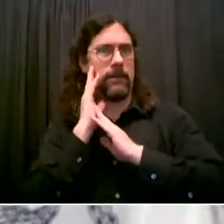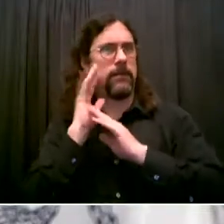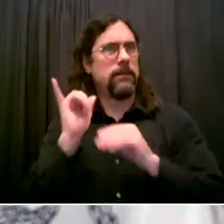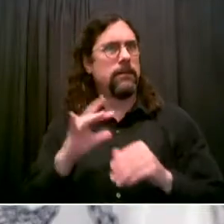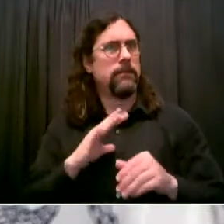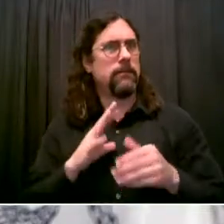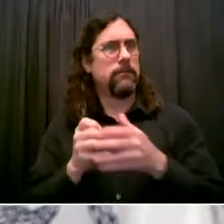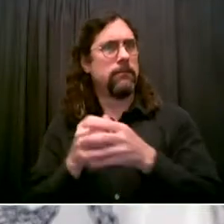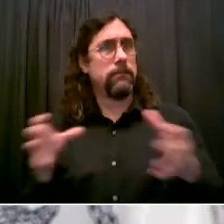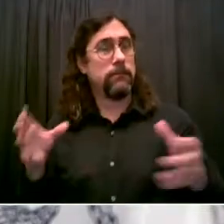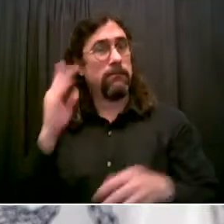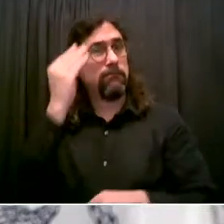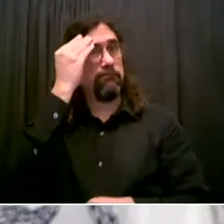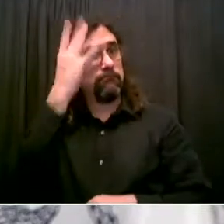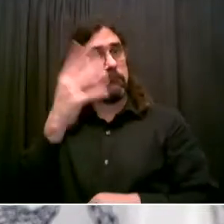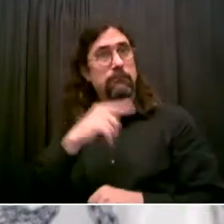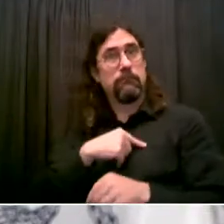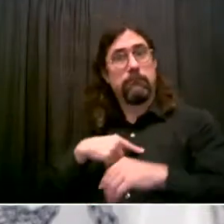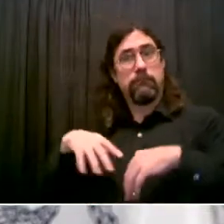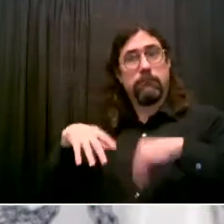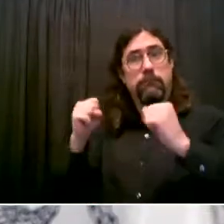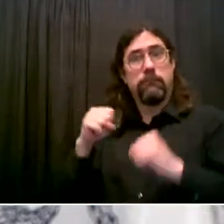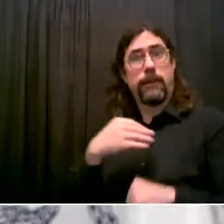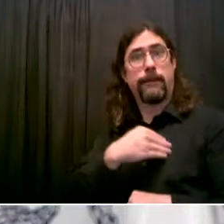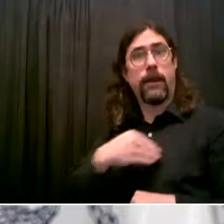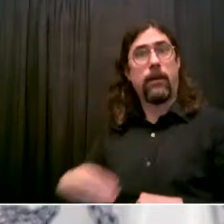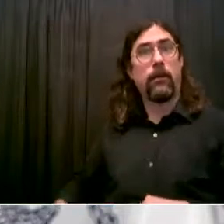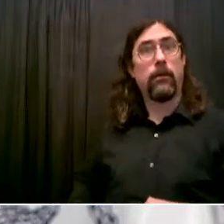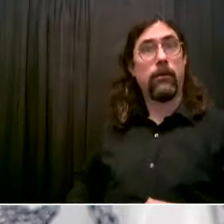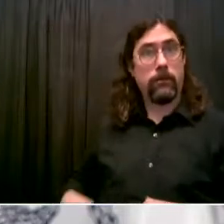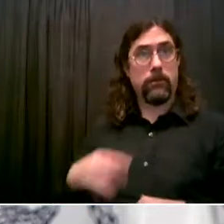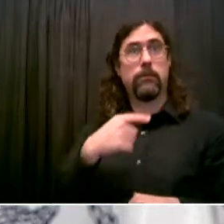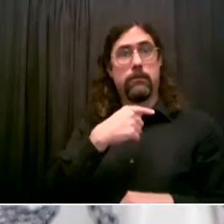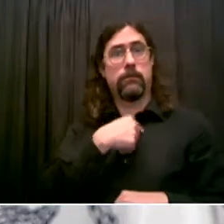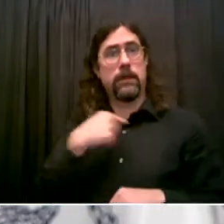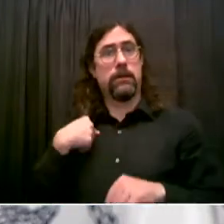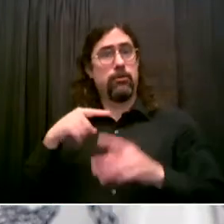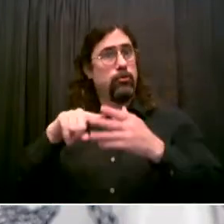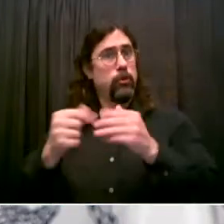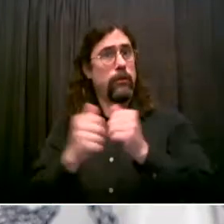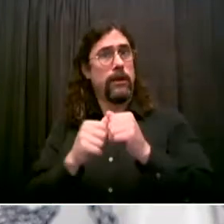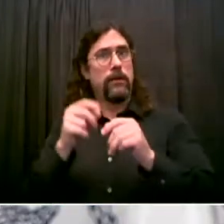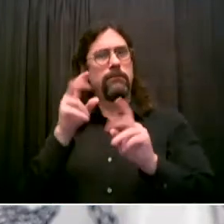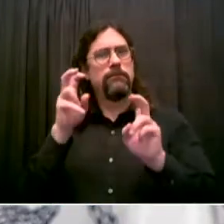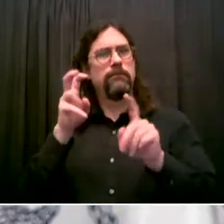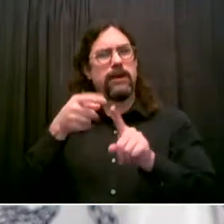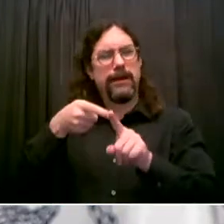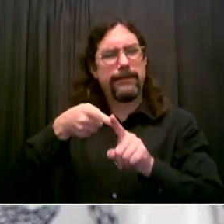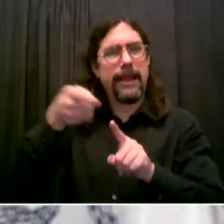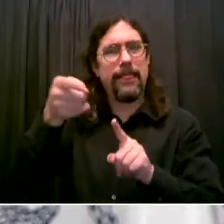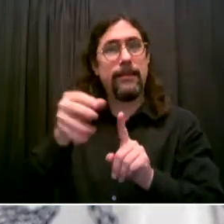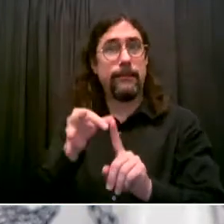THE DIFFERENCE IN THE WORLD. WHEN I CAME, THERE WERE 600 BED CITYWIDE FOR ANYONE AND EVERYONE WHO WAS HOMELESS. BY NO MEANS WAS THAT ENOUGH. WE